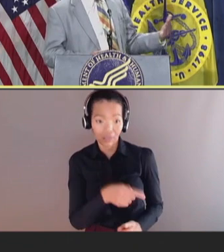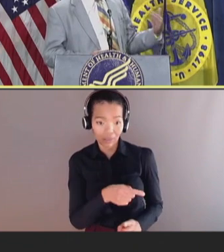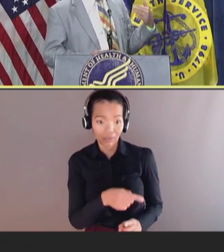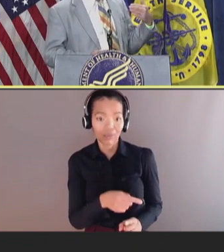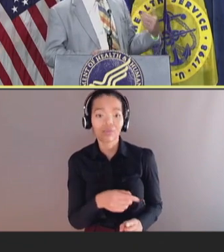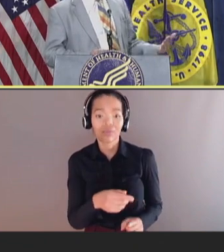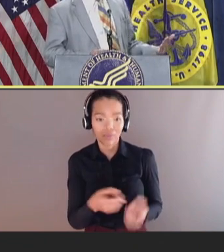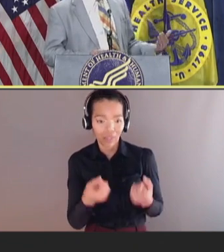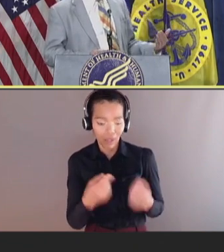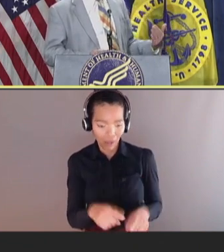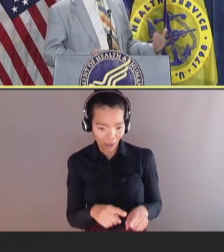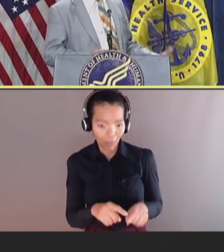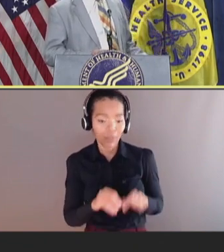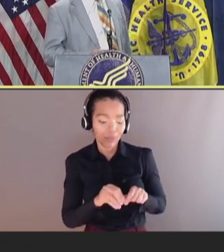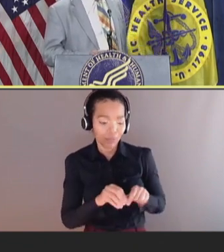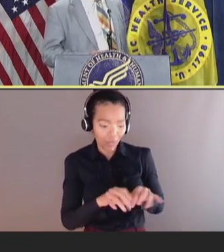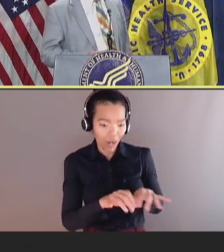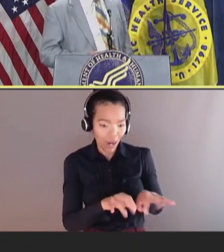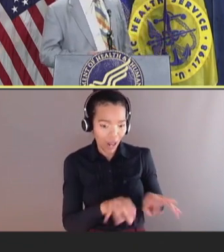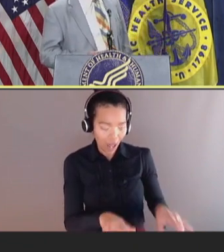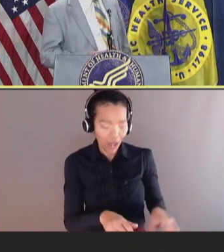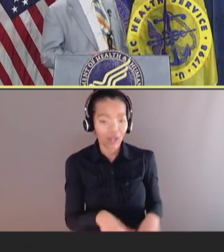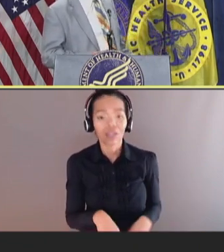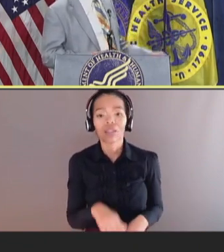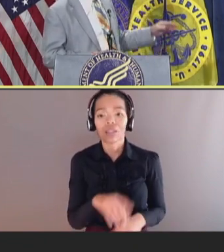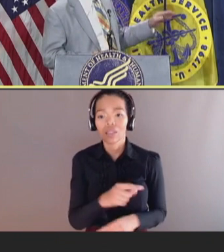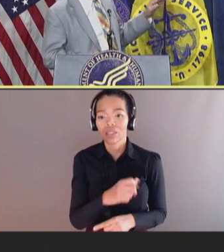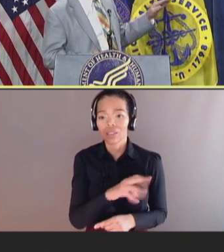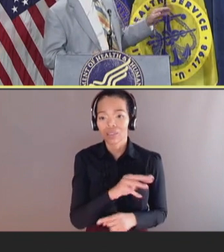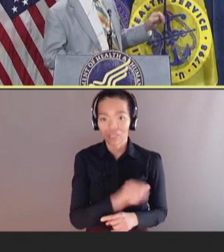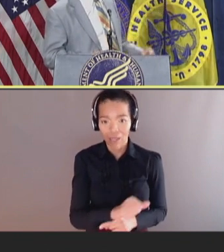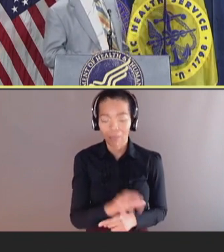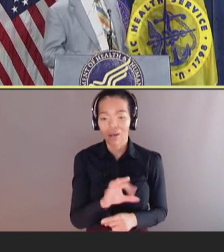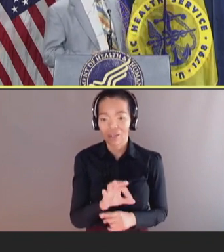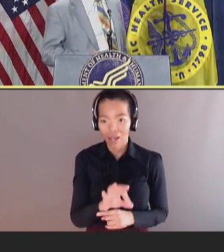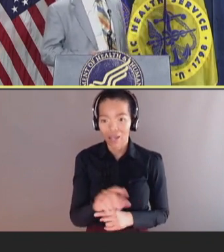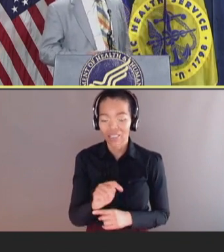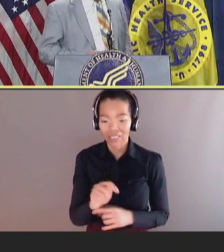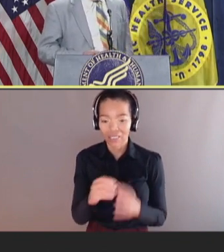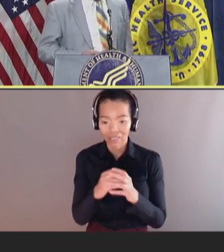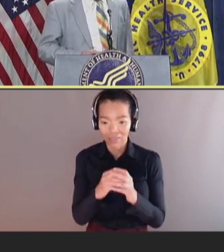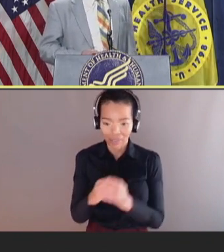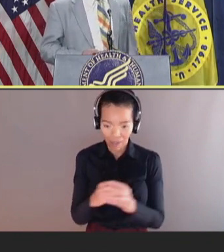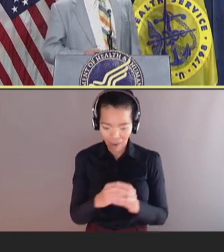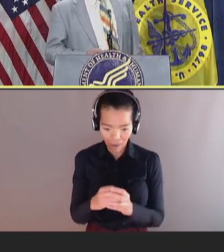the gamma 9 delta 2 T cell population. And in the bottom, that shows -- that translated into